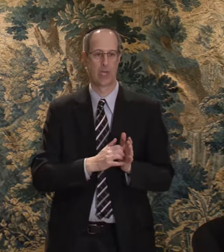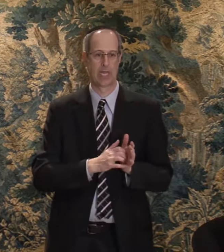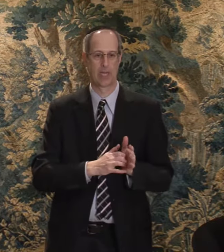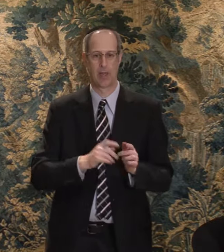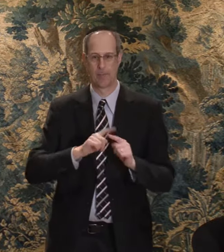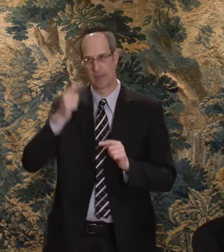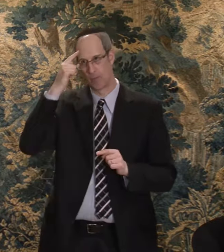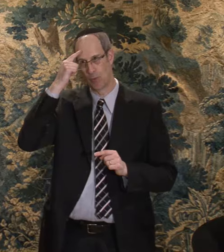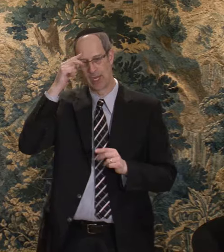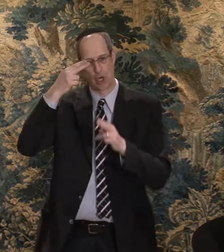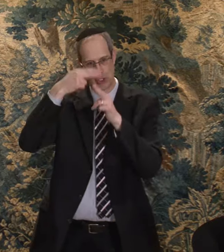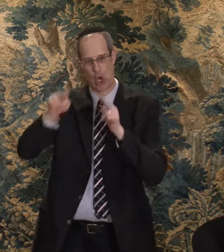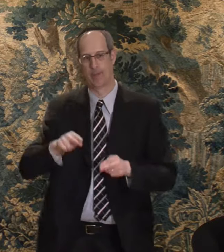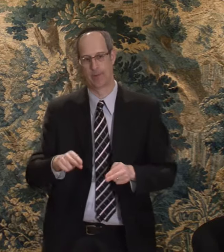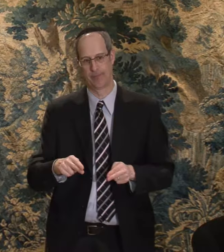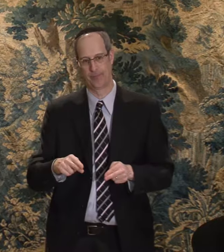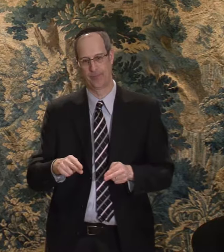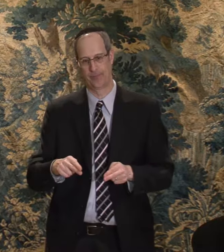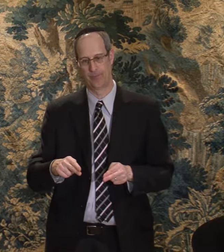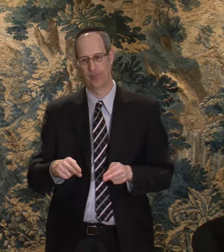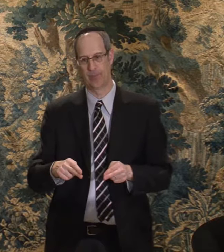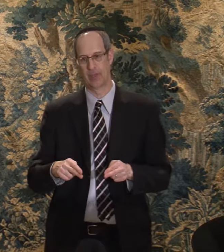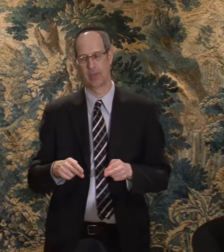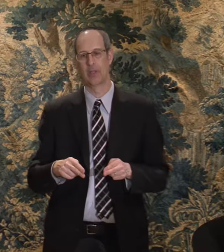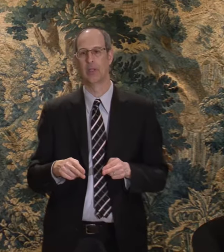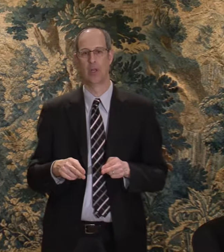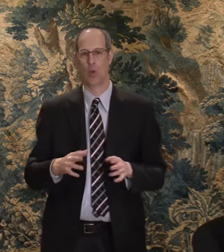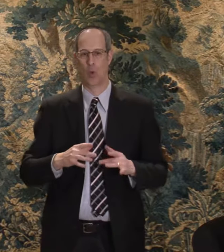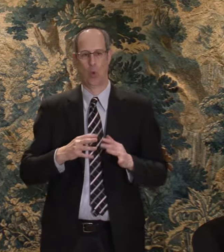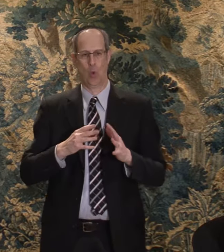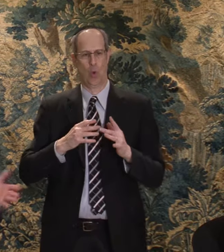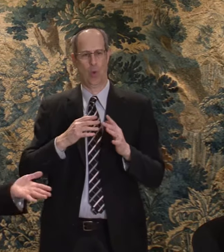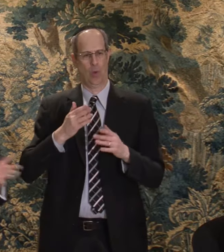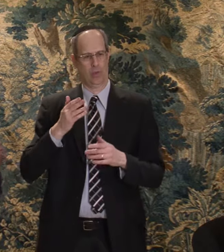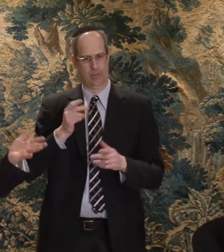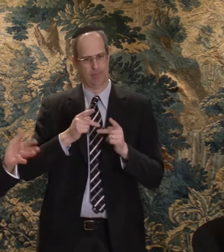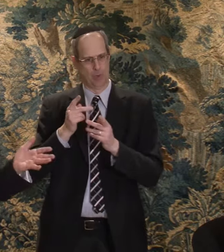always there and he was just the most inspirational people person anybody who